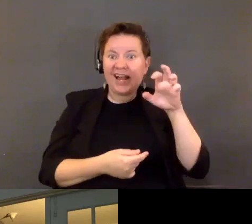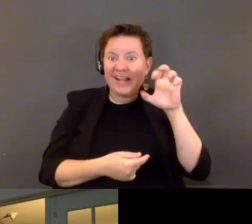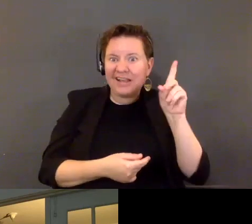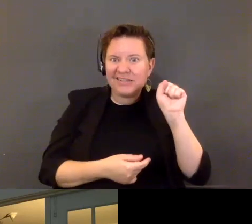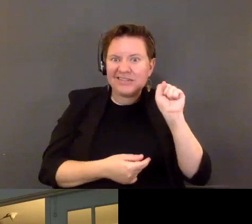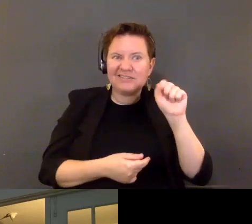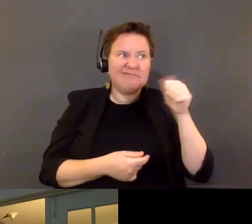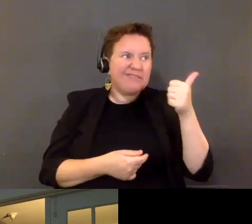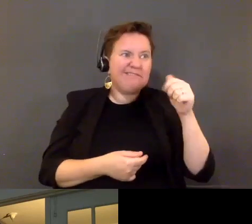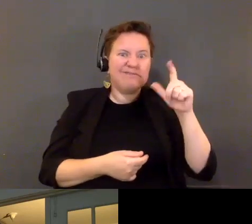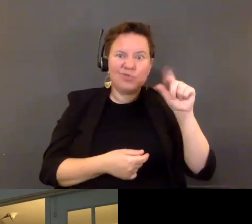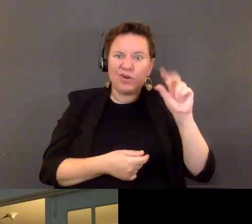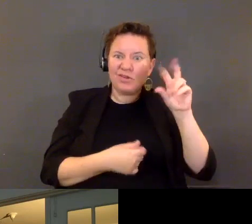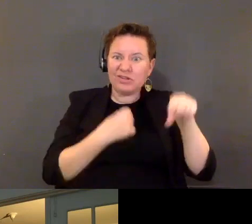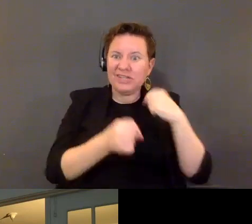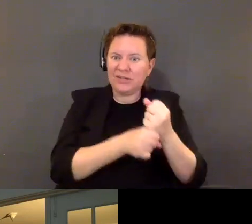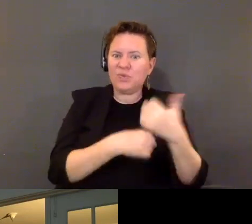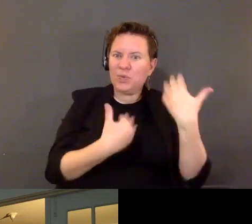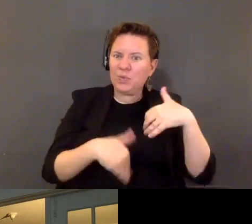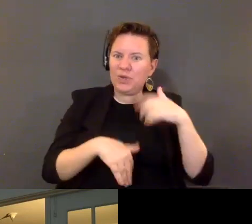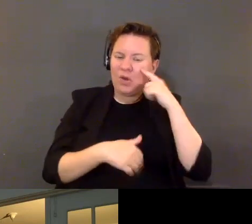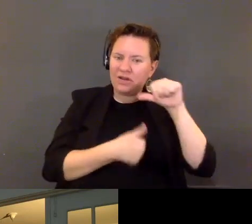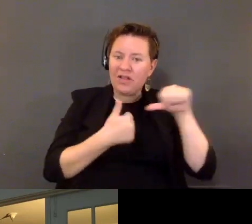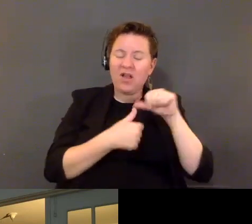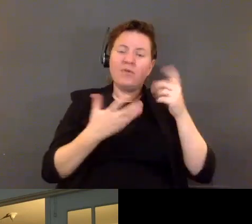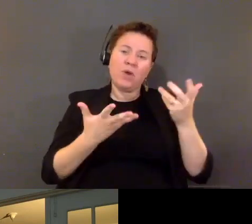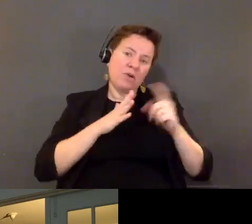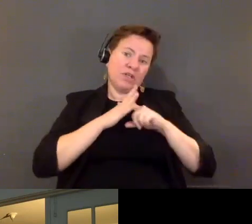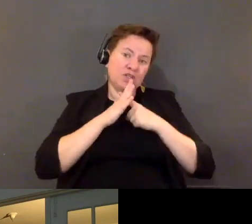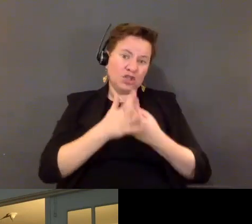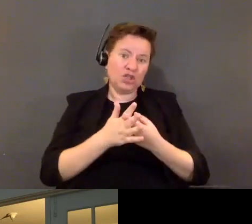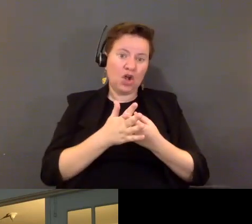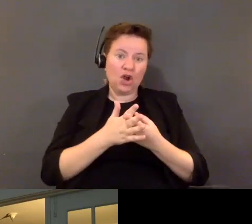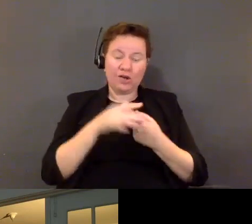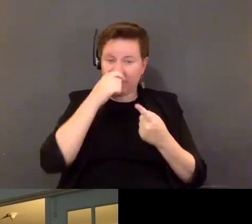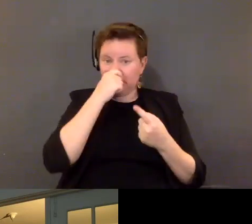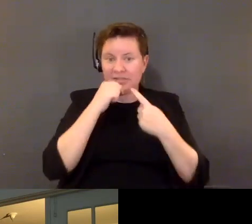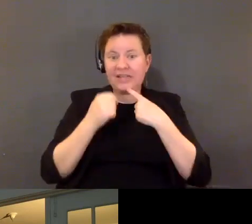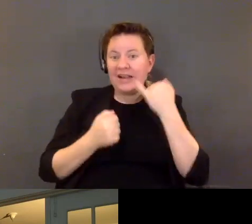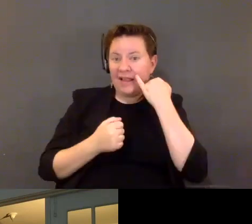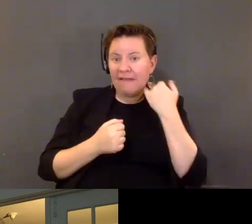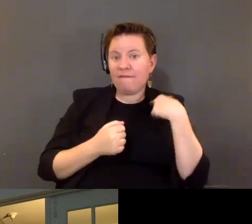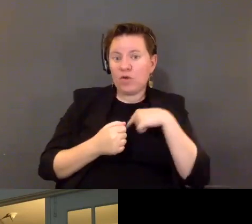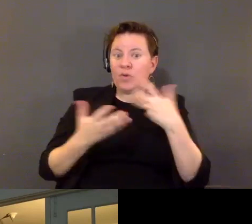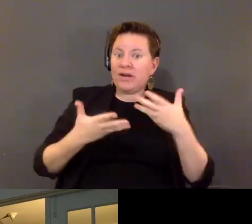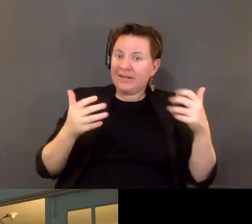and i guess i would just like to start by uh by saying that if we were together in a room with